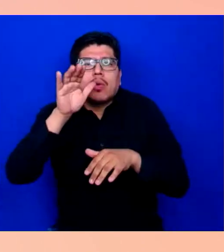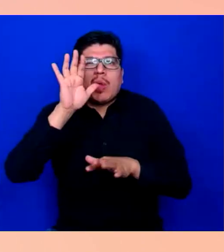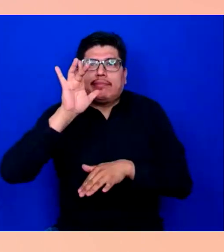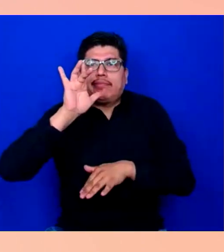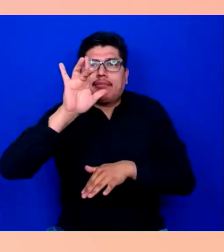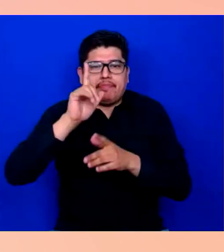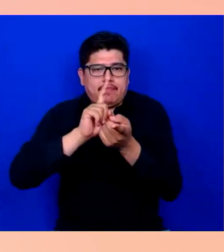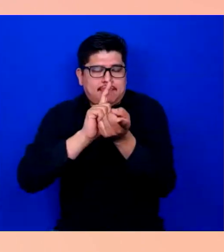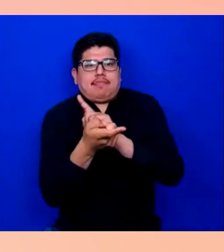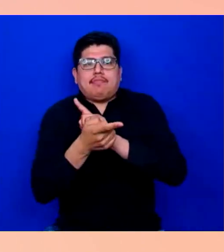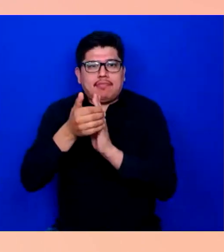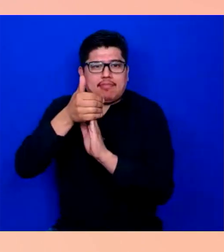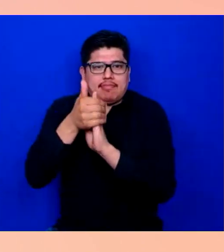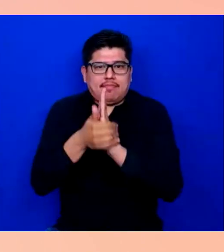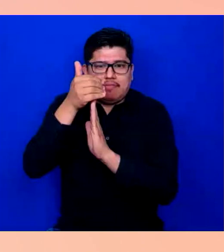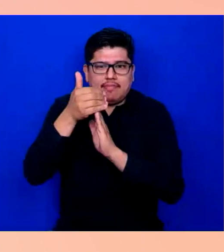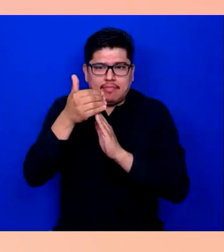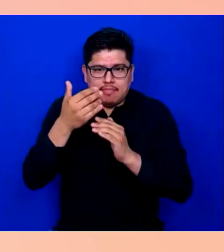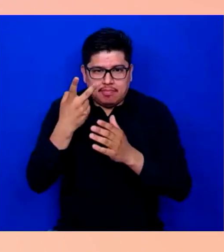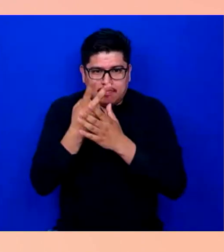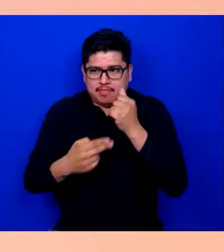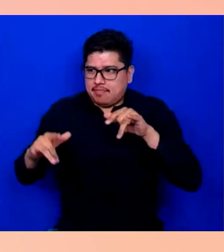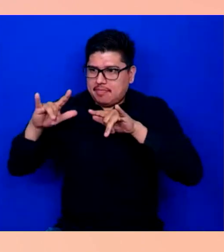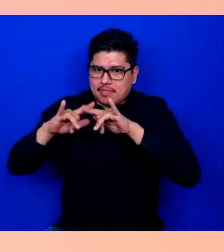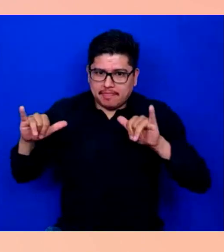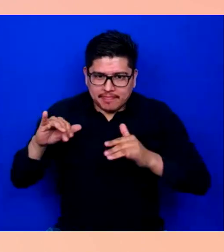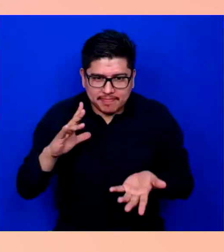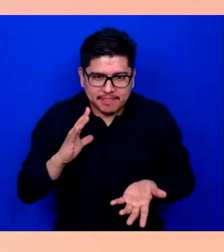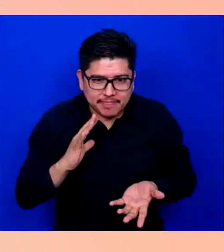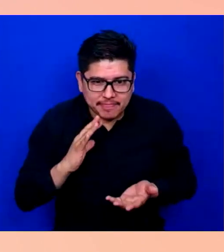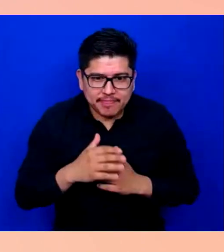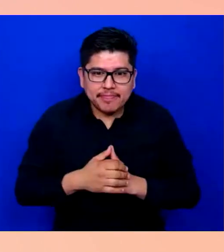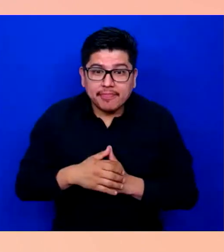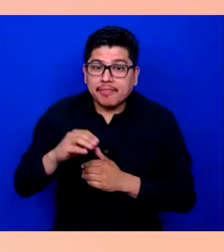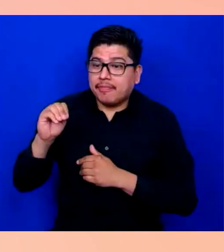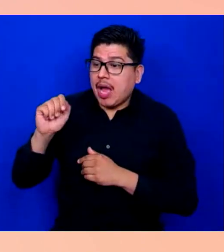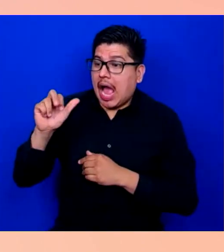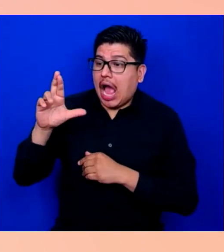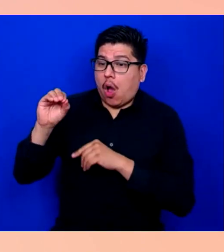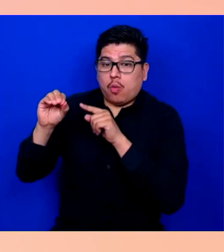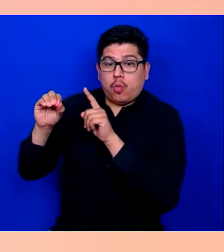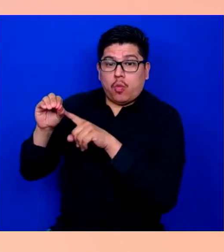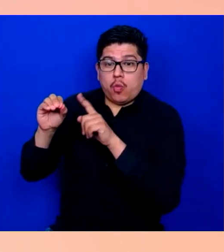Your macro can send data to a number of AI services, Roberto will tell you more about that later,